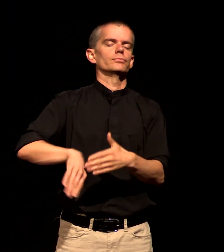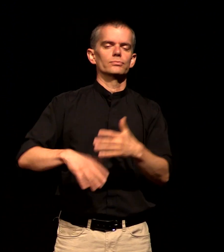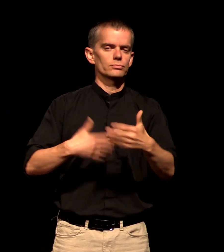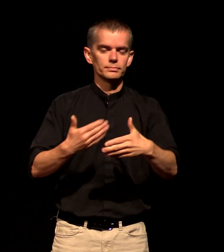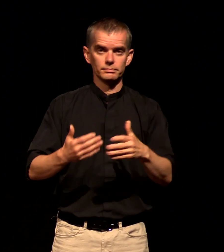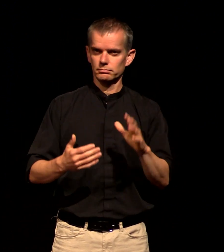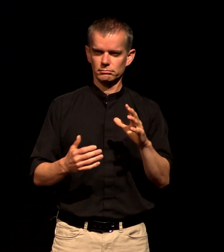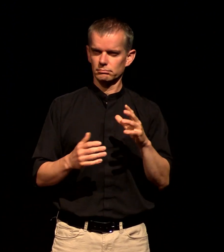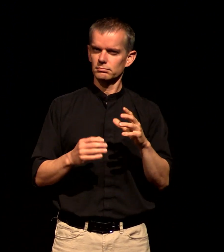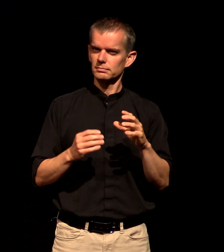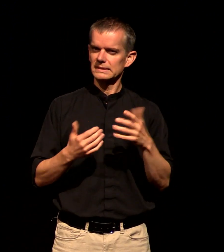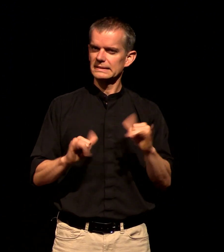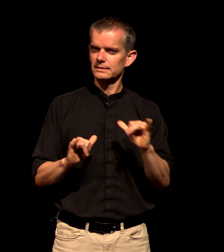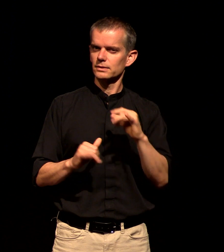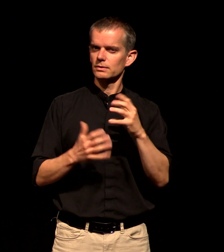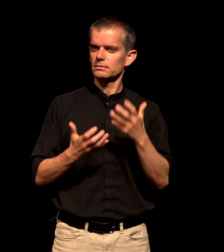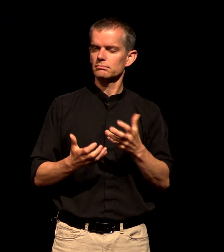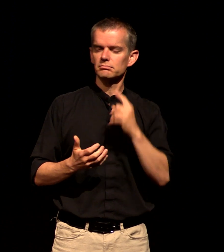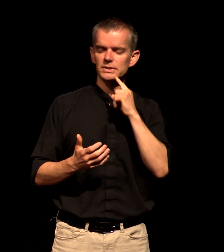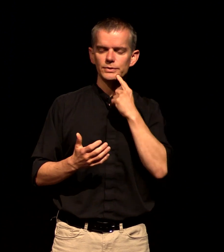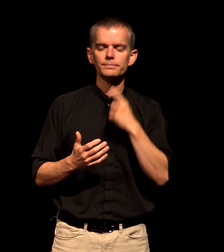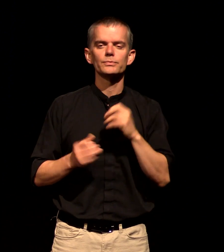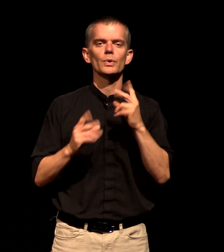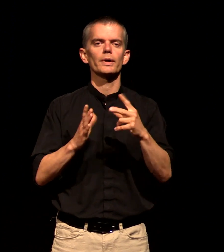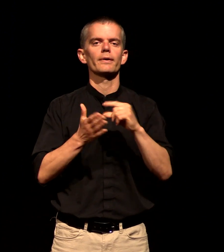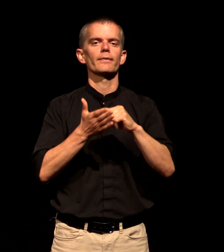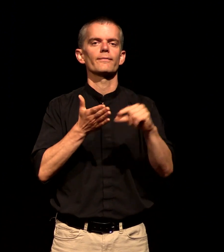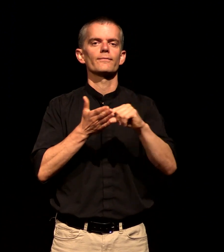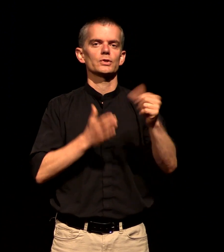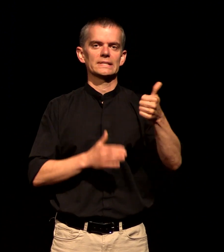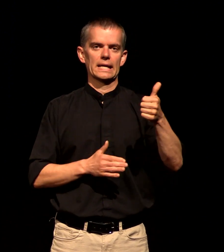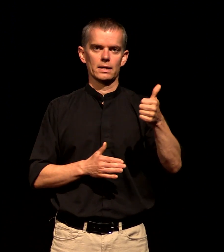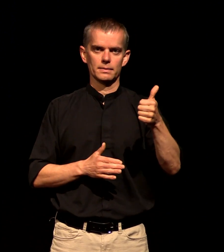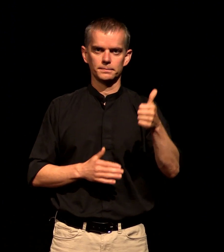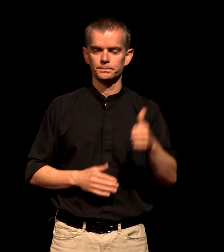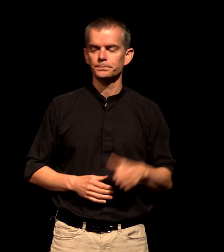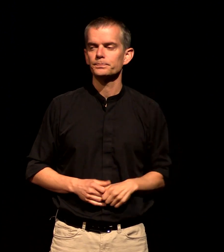Most High has turned his hand against me. But then I recall